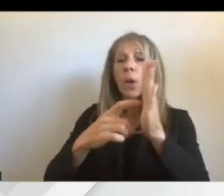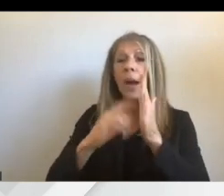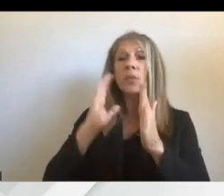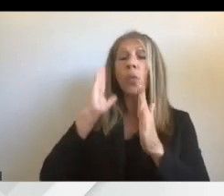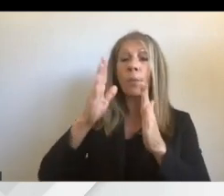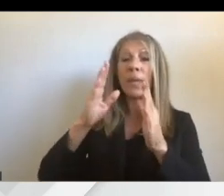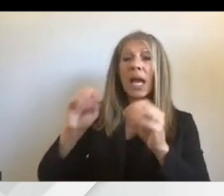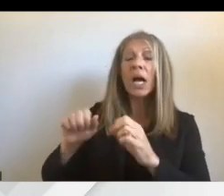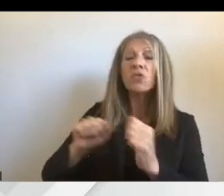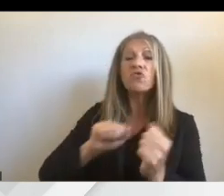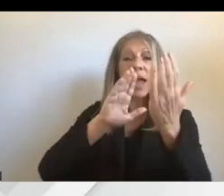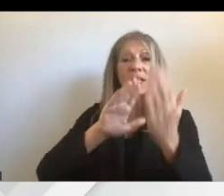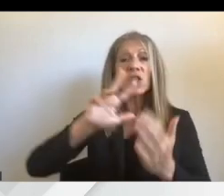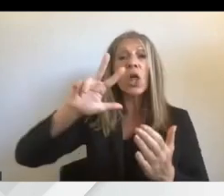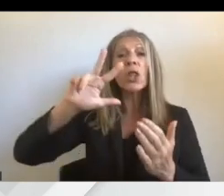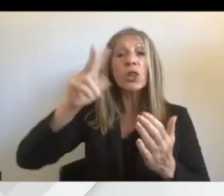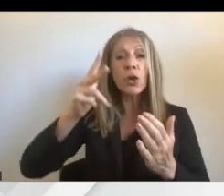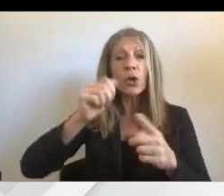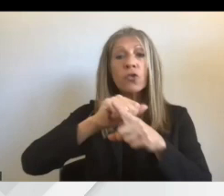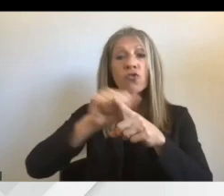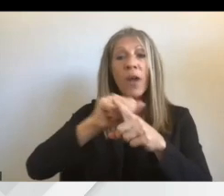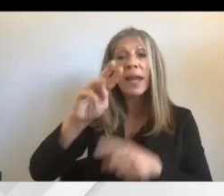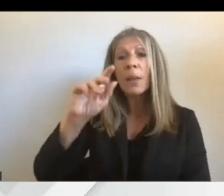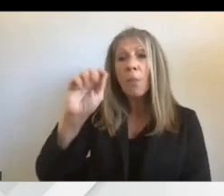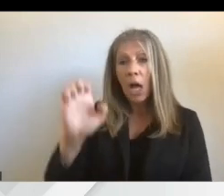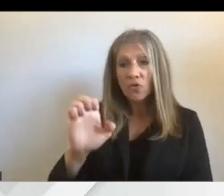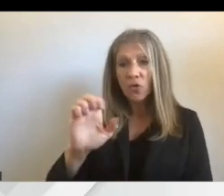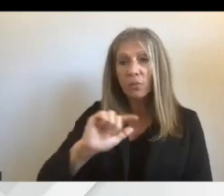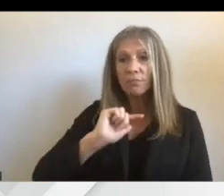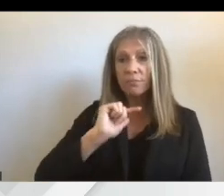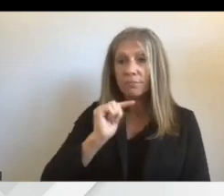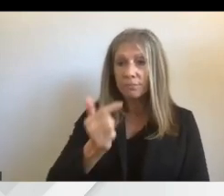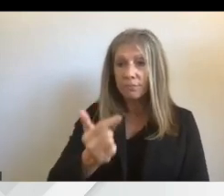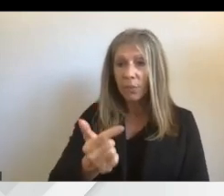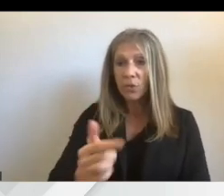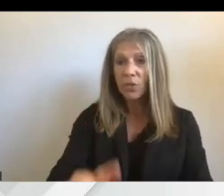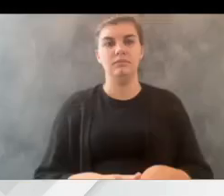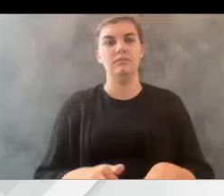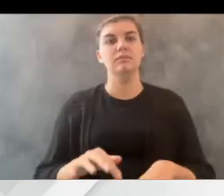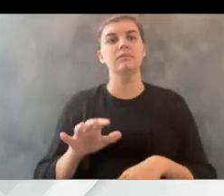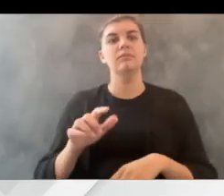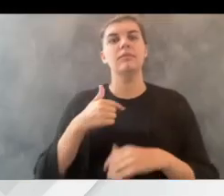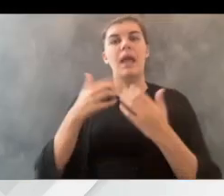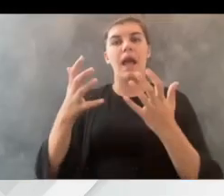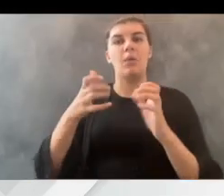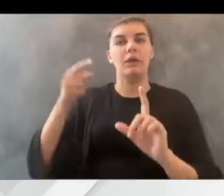addressed in the third training module, which covers chapter 3. I want to point out and also